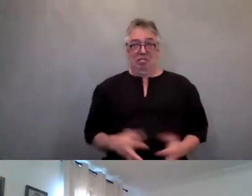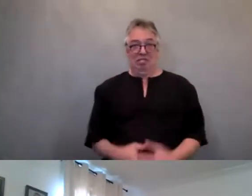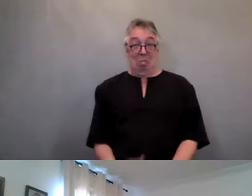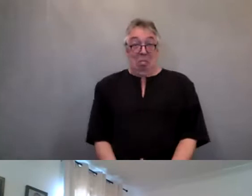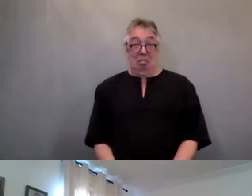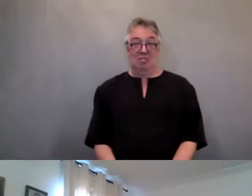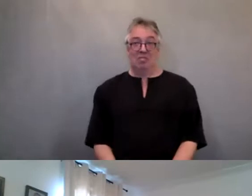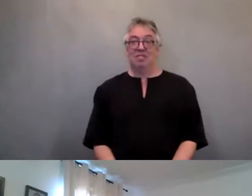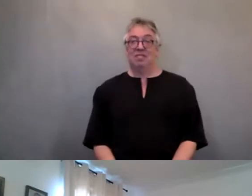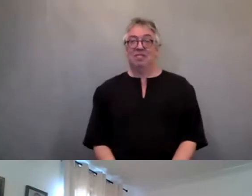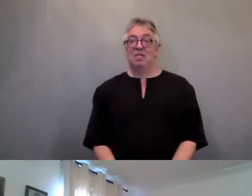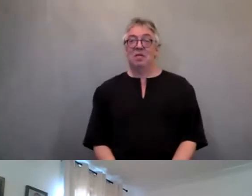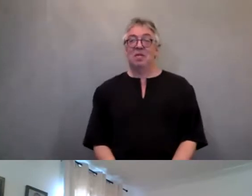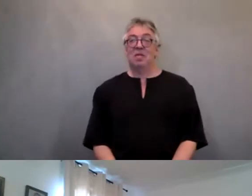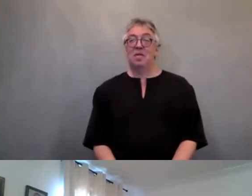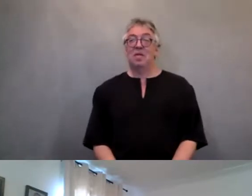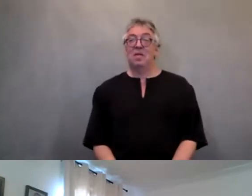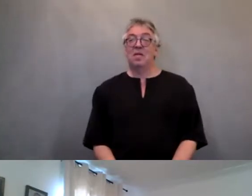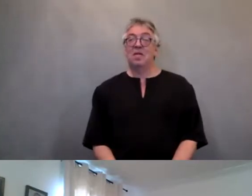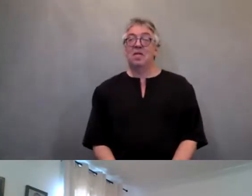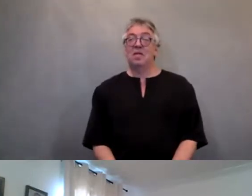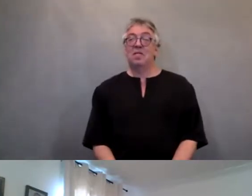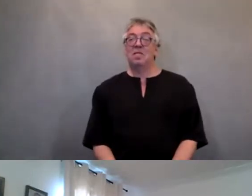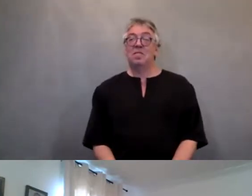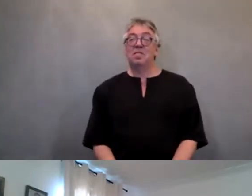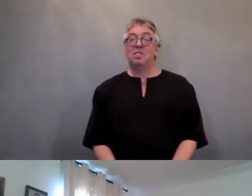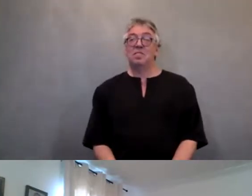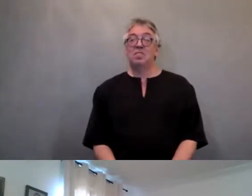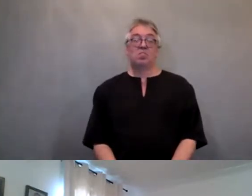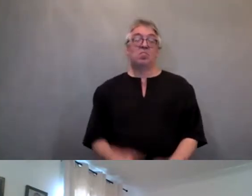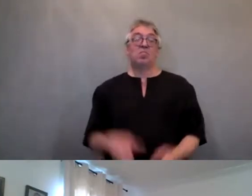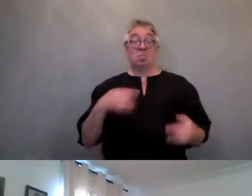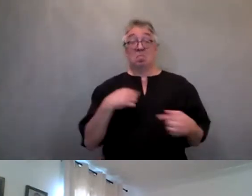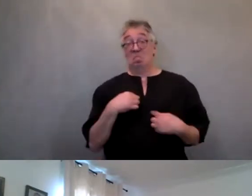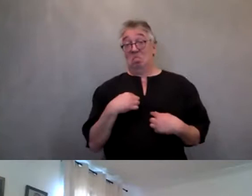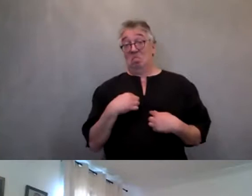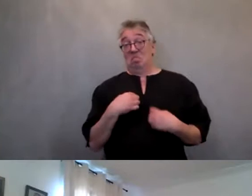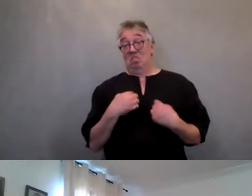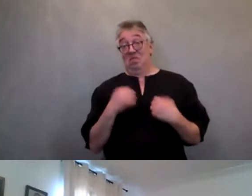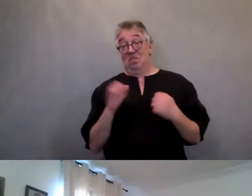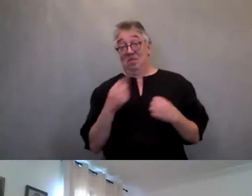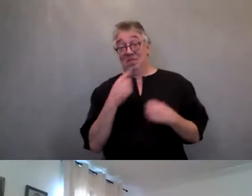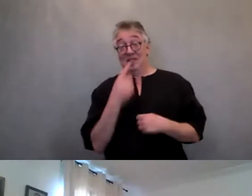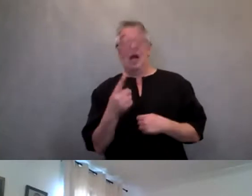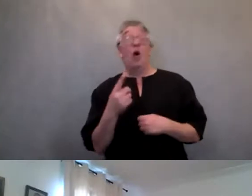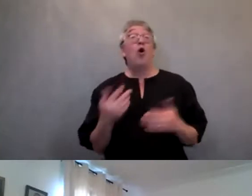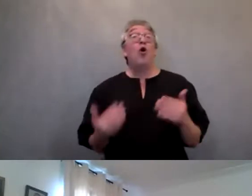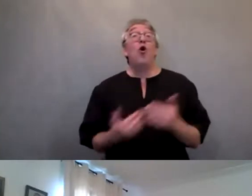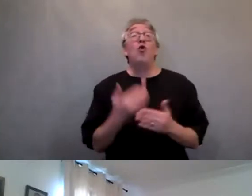have a very formal answer to this question.